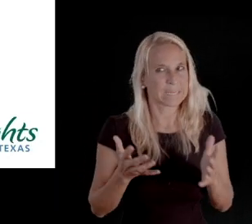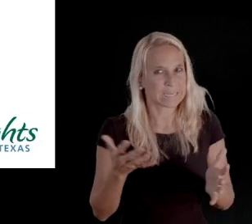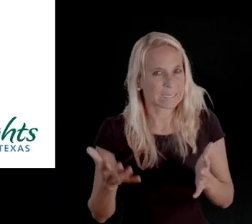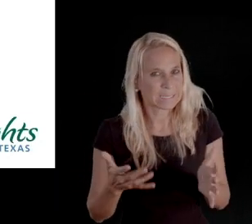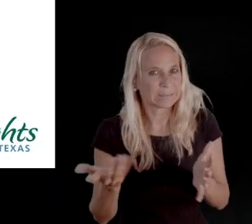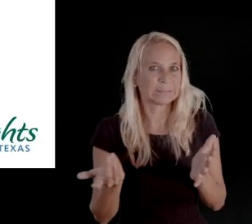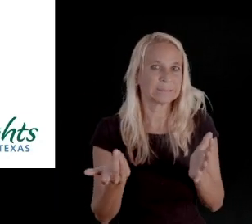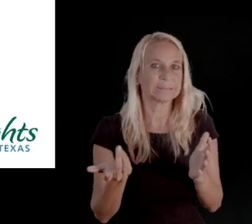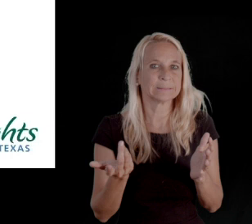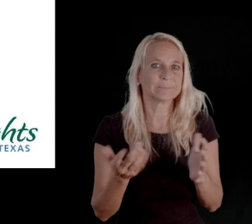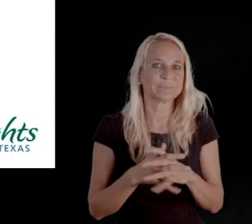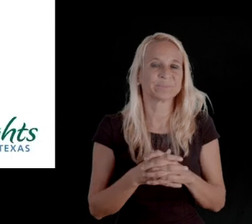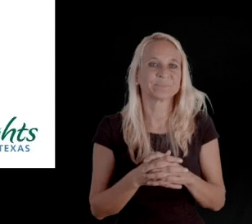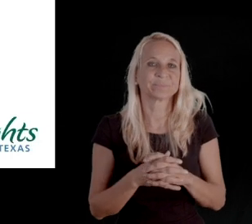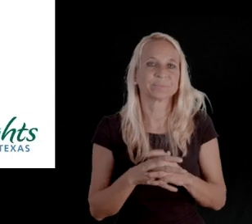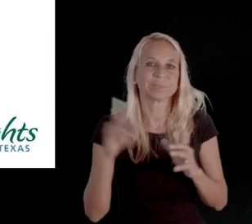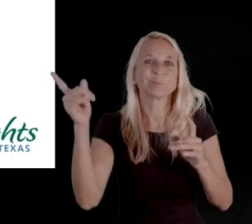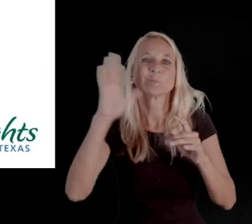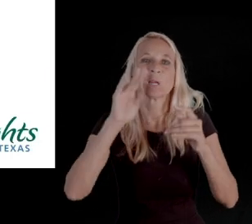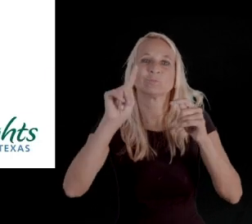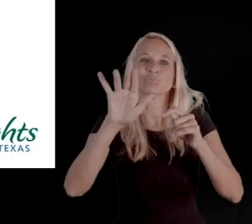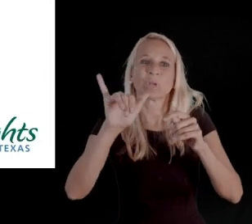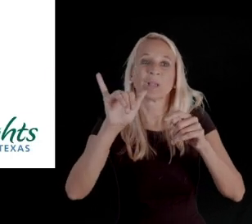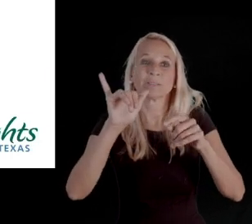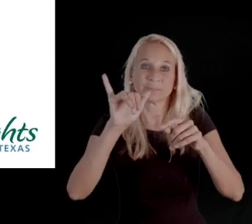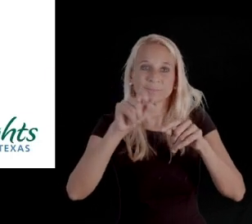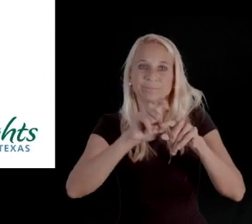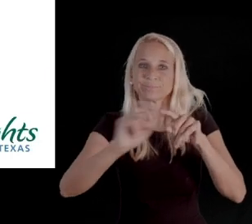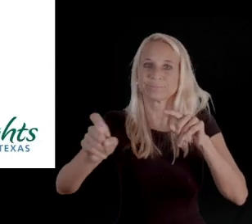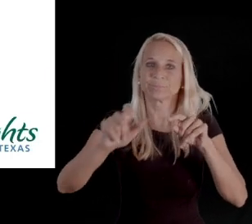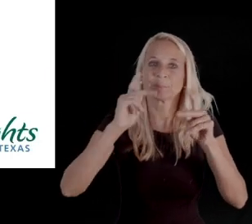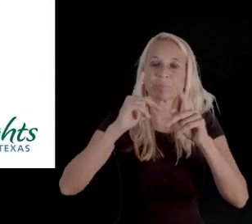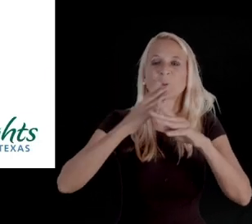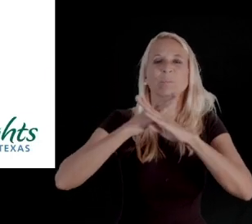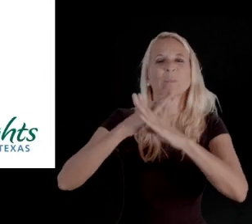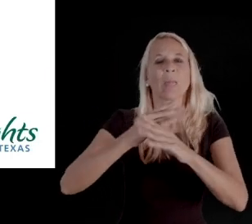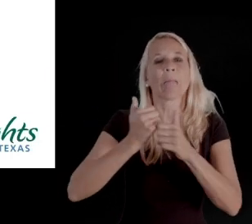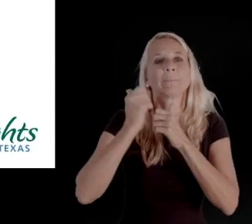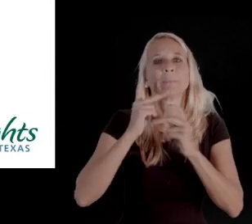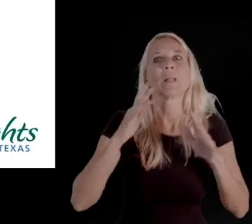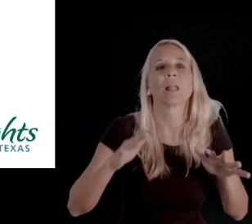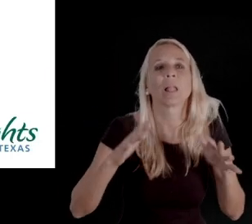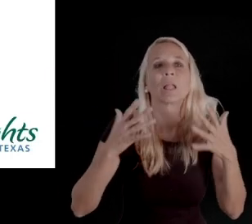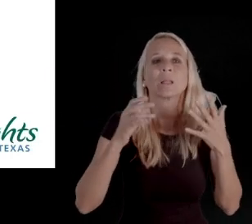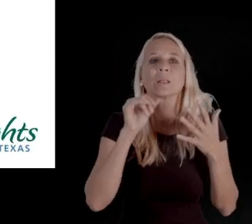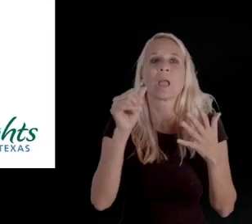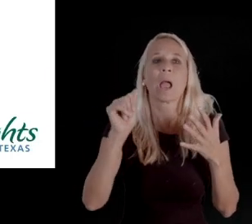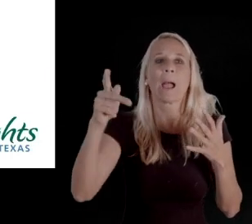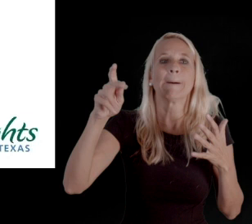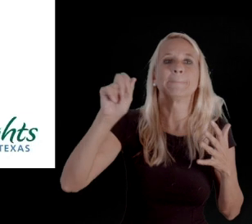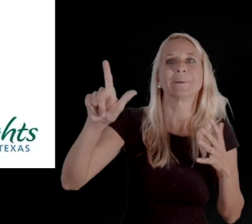that they will include this to try and deter people or try to prevent people from requesting an appeal with continuation of services.